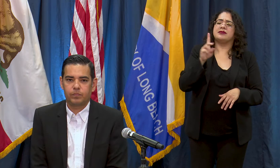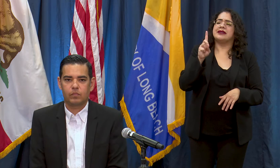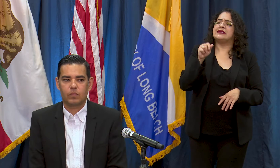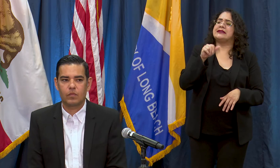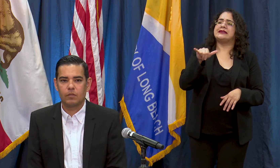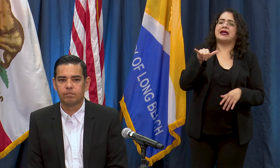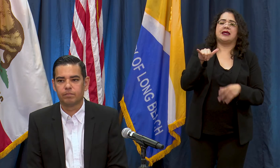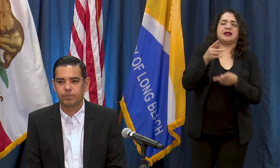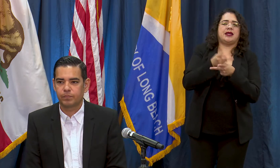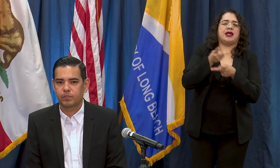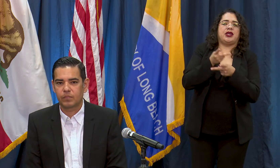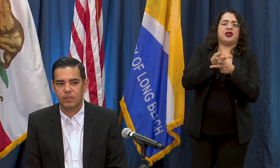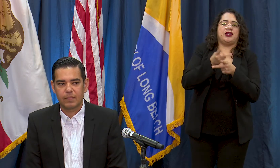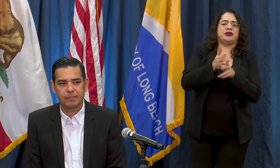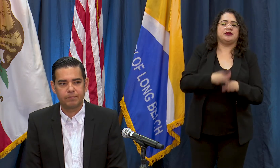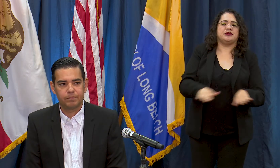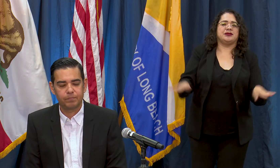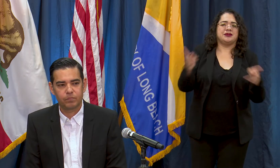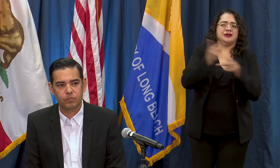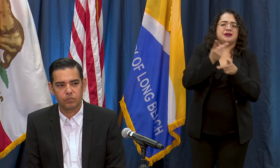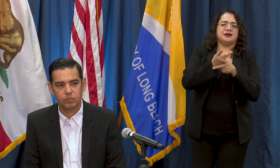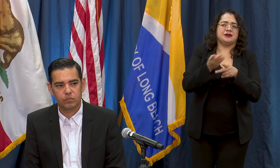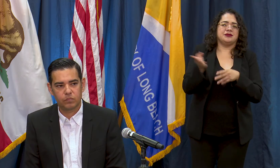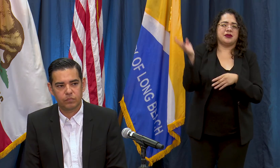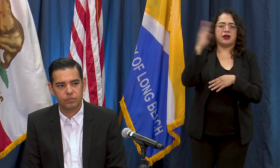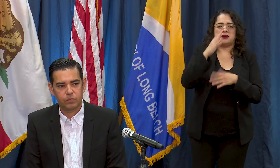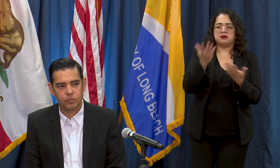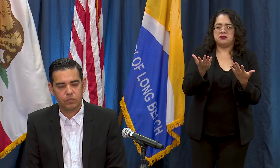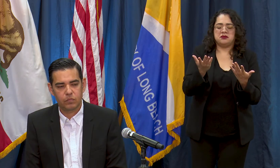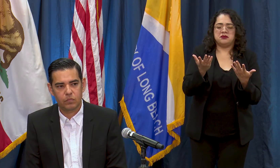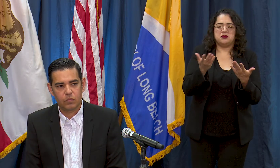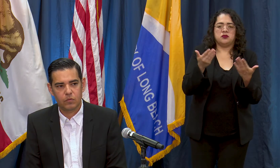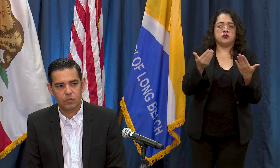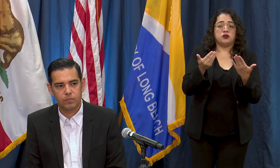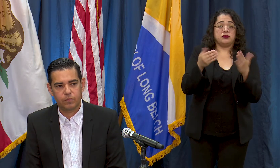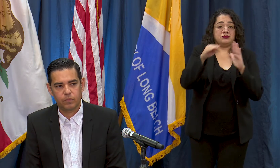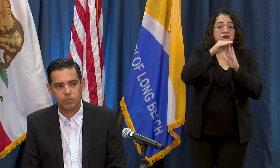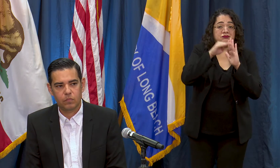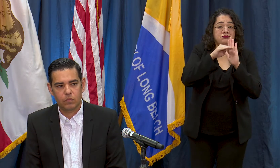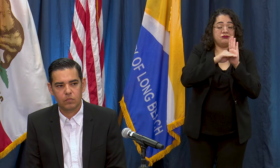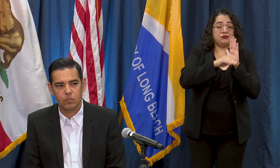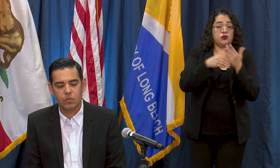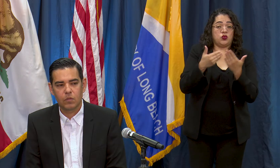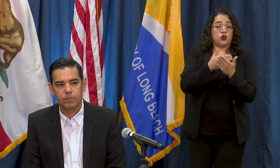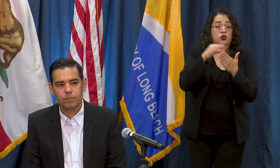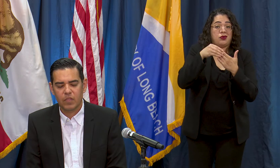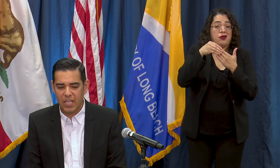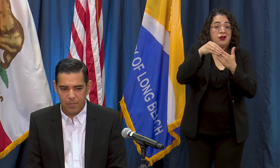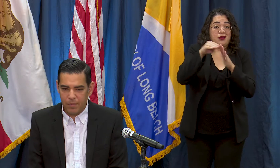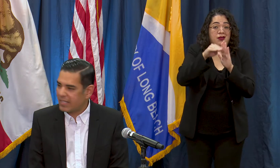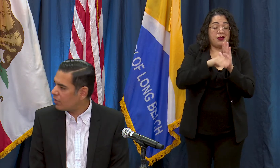give an overview of what we're doing for day care, any potential protocols for day cares, and maybe have Kelly assist with that. I mean Kelly is